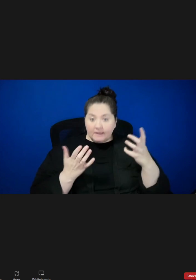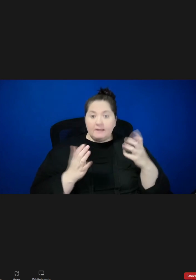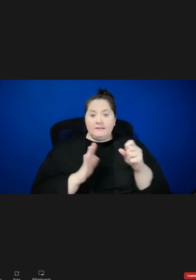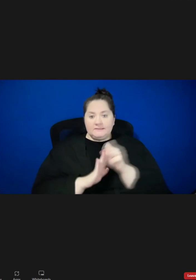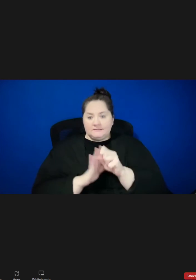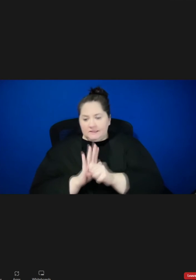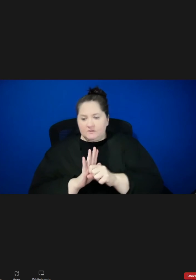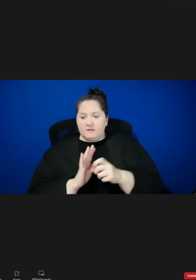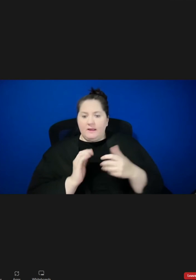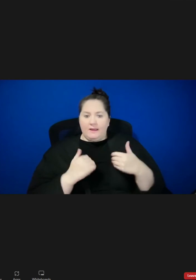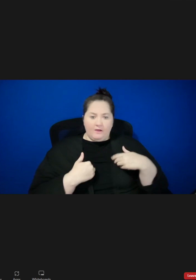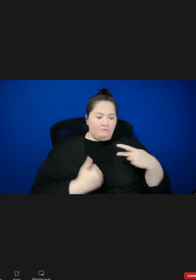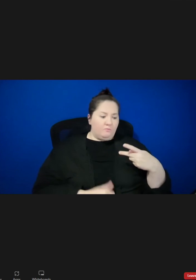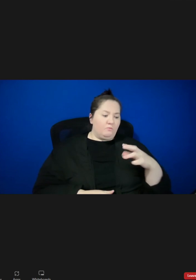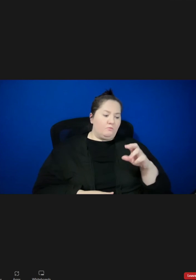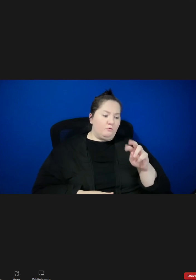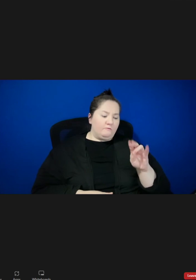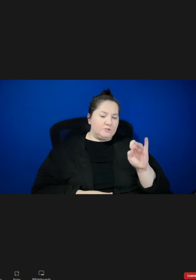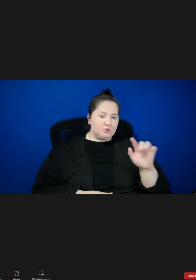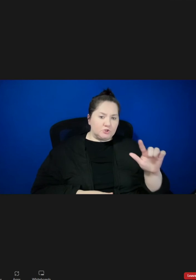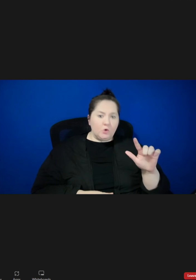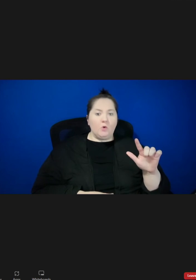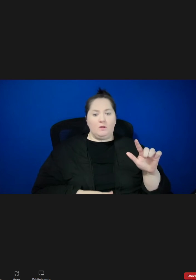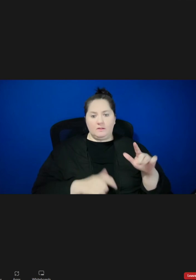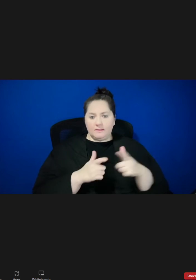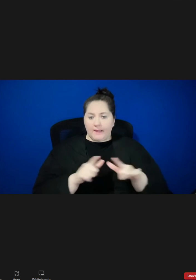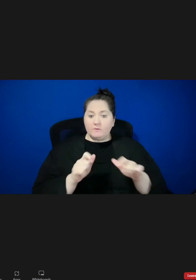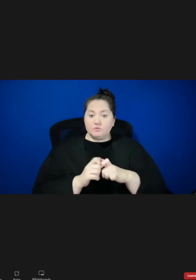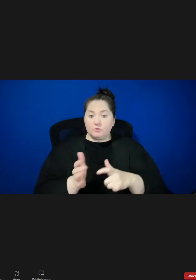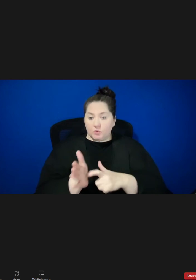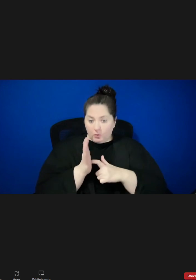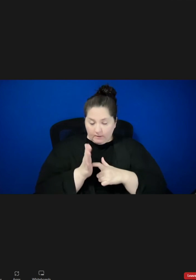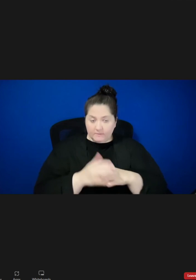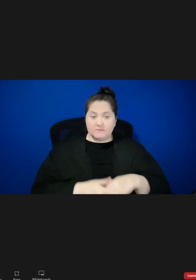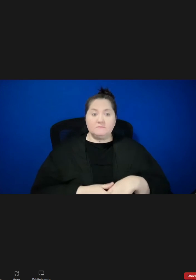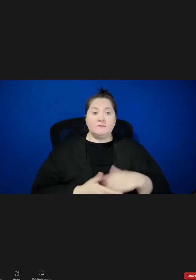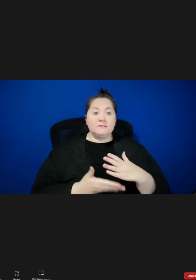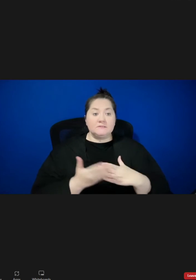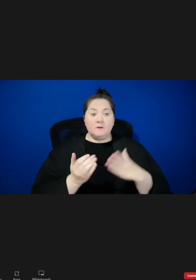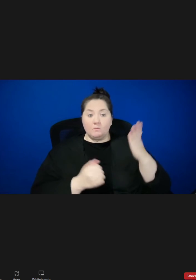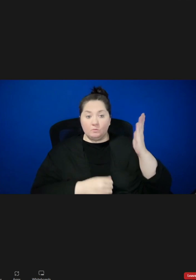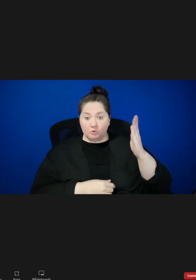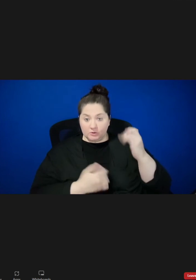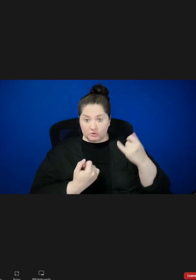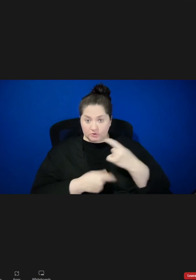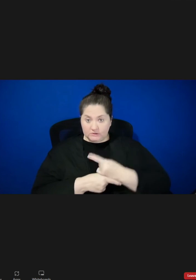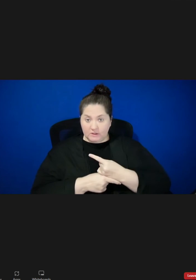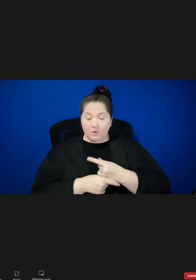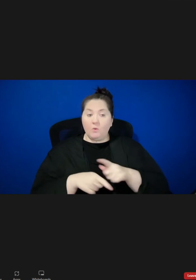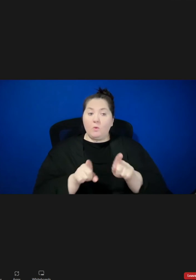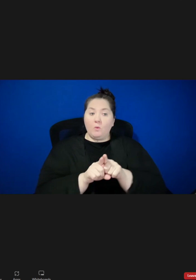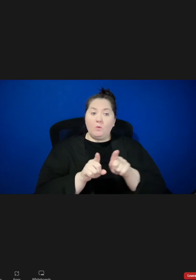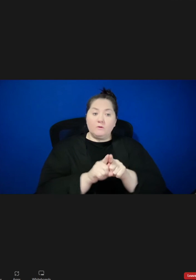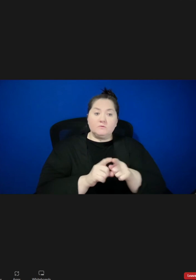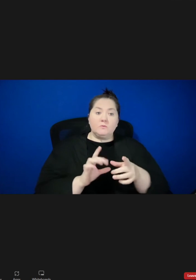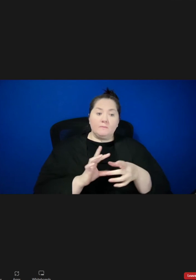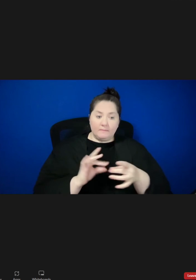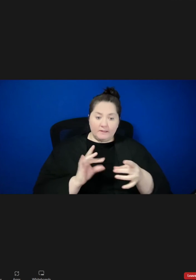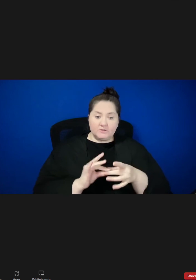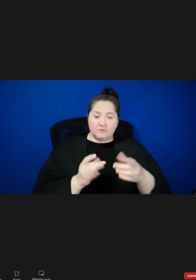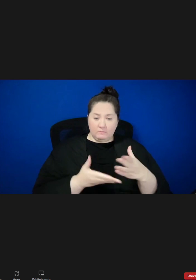regarding school vaccination requirements. Some of the presenters today also mentioned that piece.